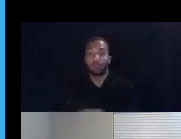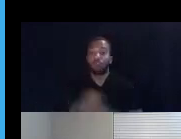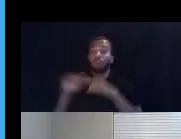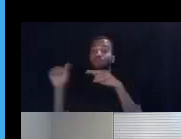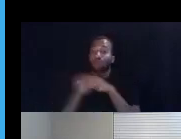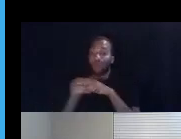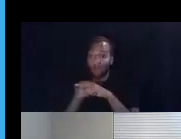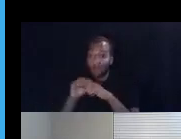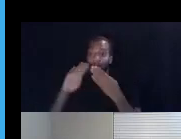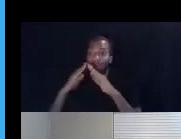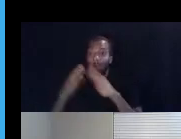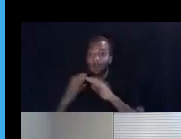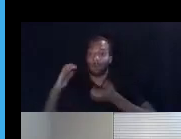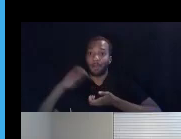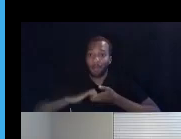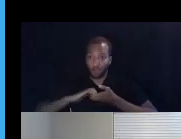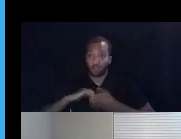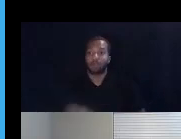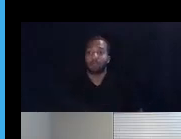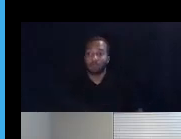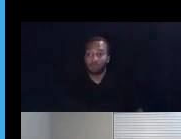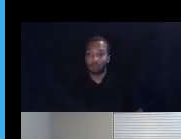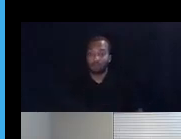as for example, community health workers